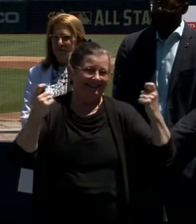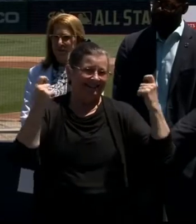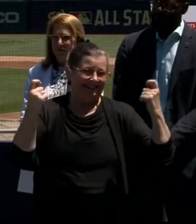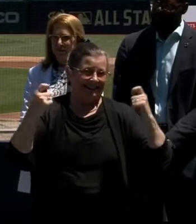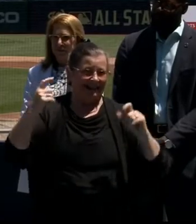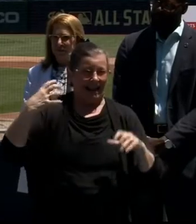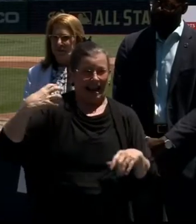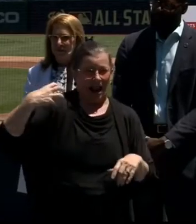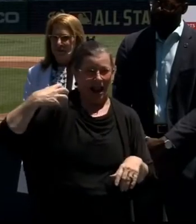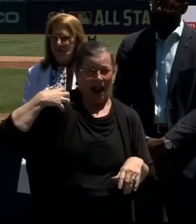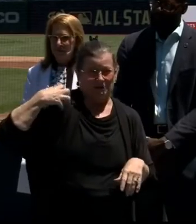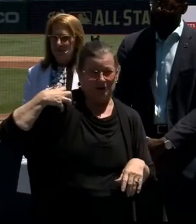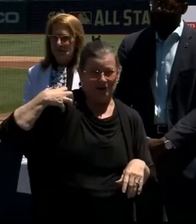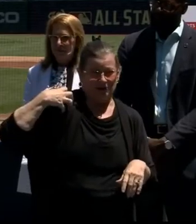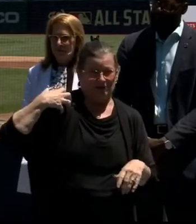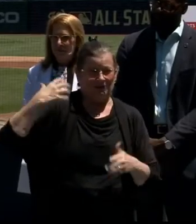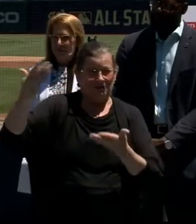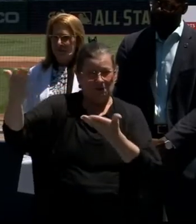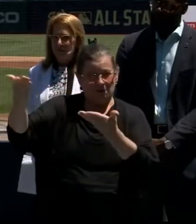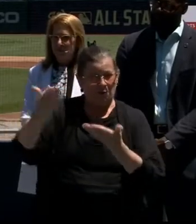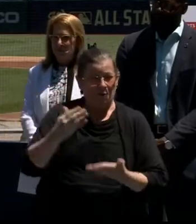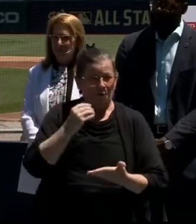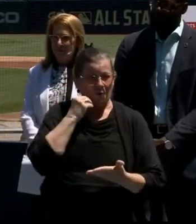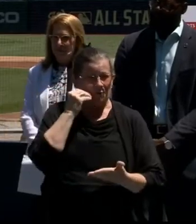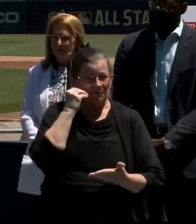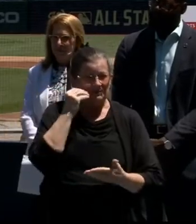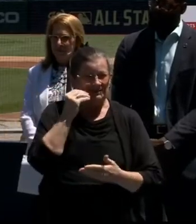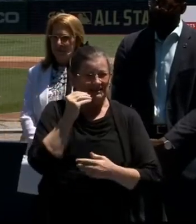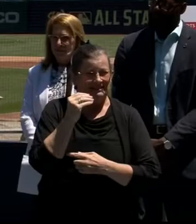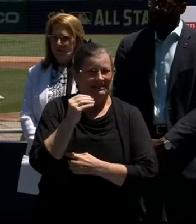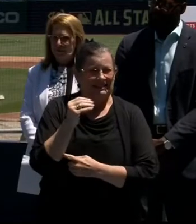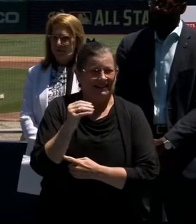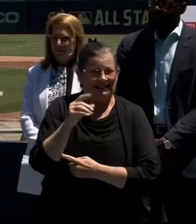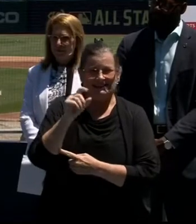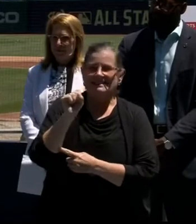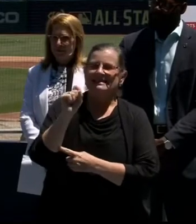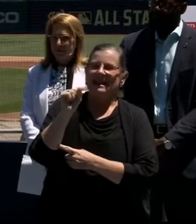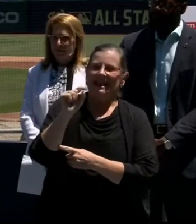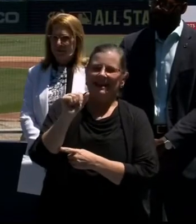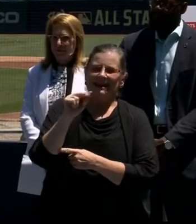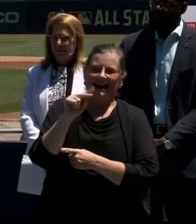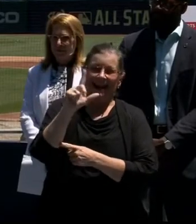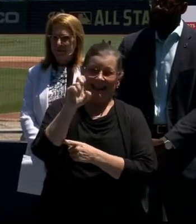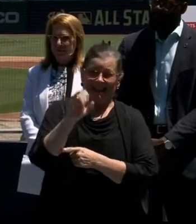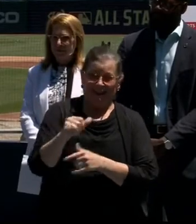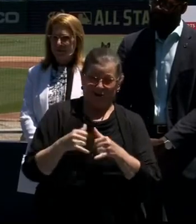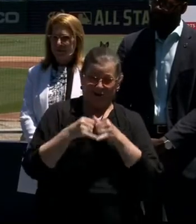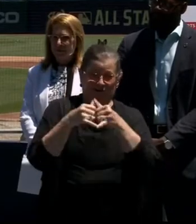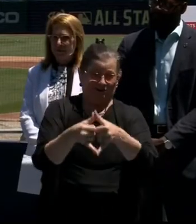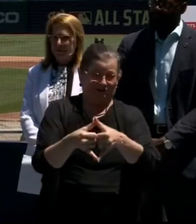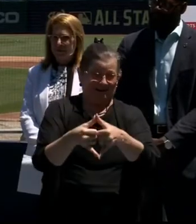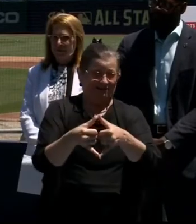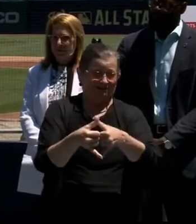WASHINGTON, D.C. AND NOW THIS WEEK WE ARE PREPARING FOR THE 89TH MLB ALL-STAR GAME.